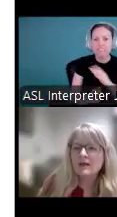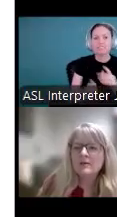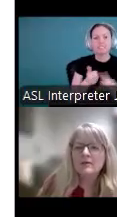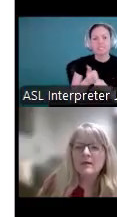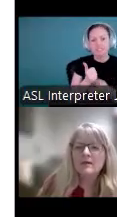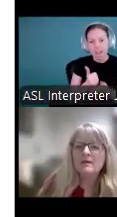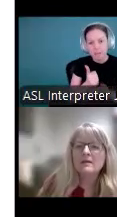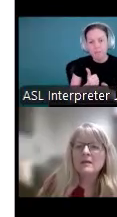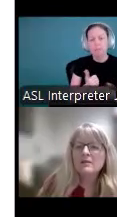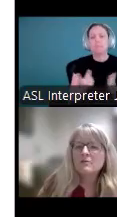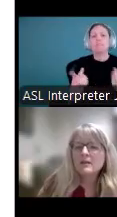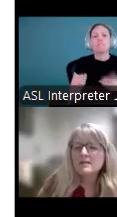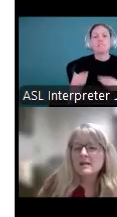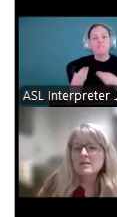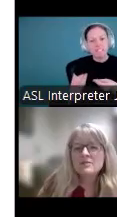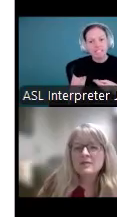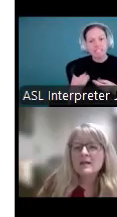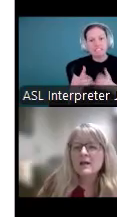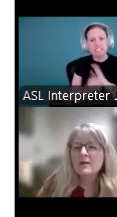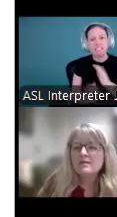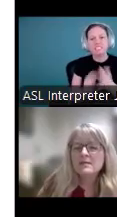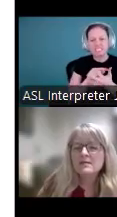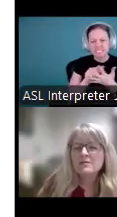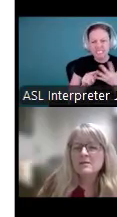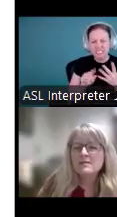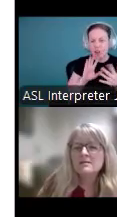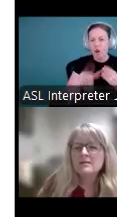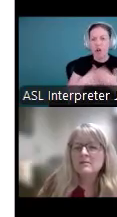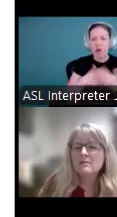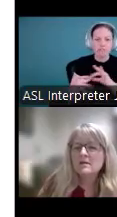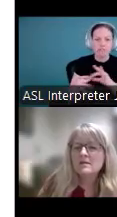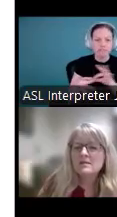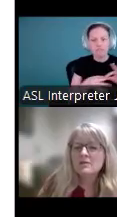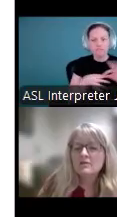together and really demonstrate how that sensory system is so